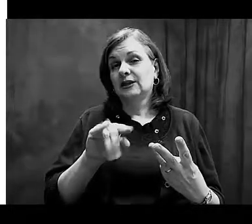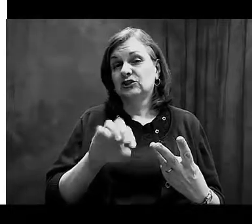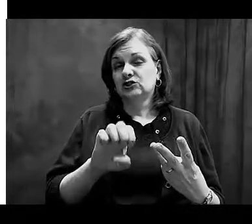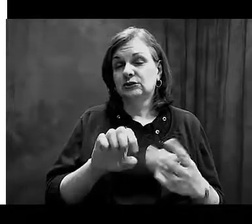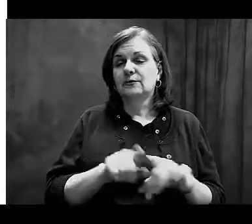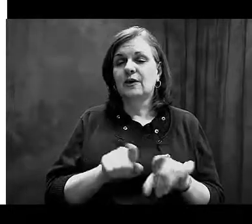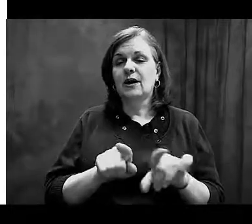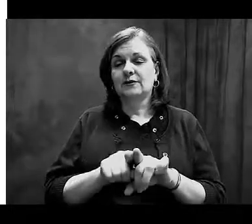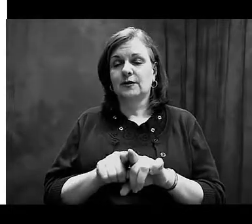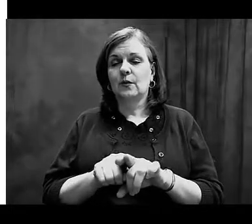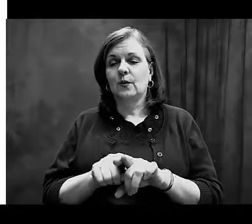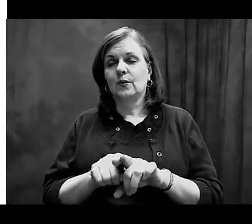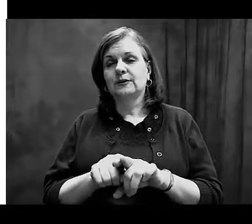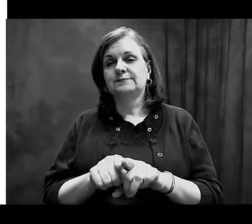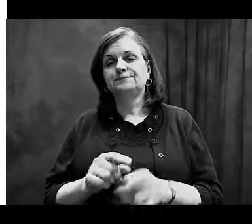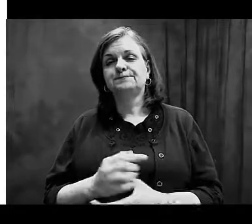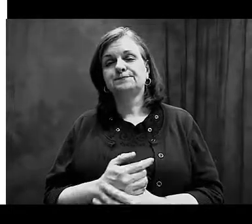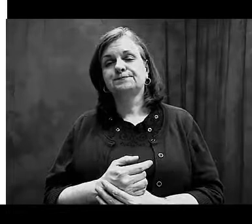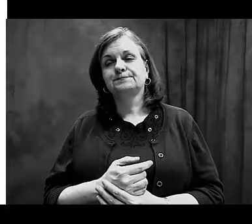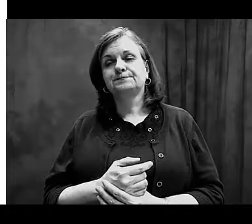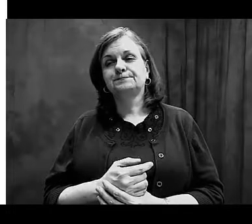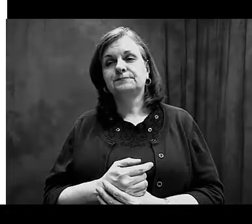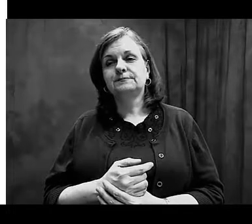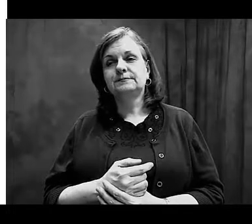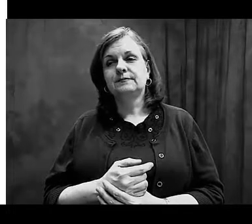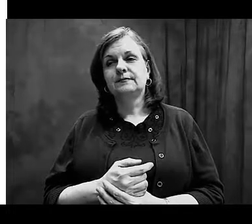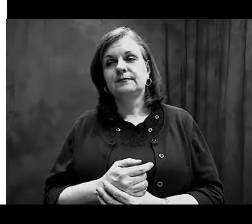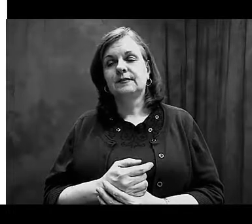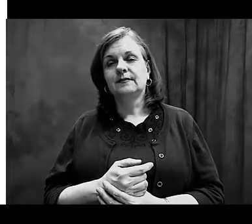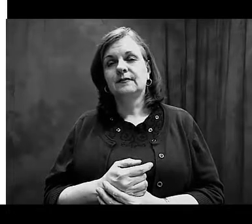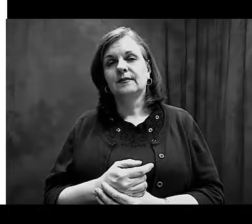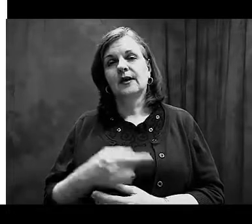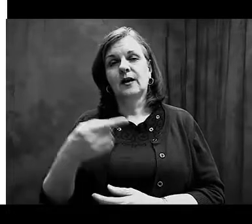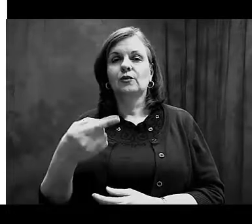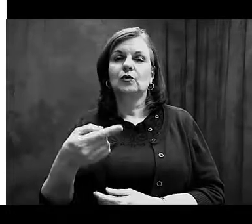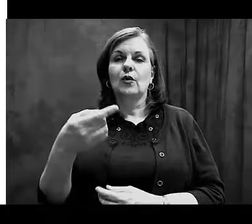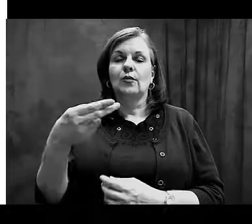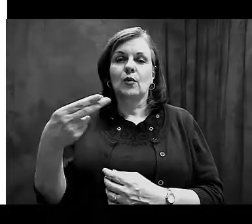we also look at the idea that we can